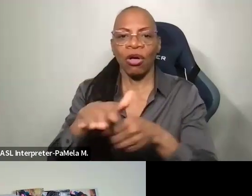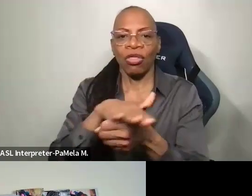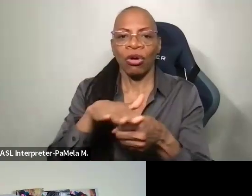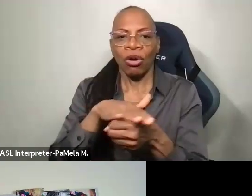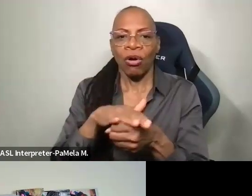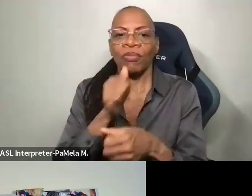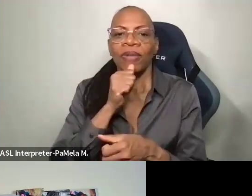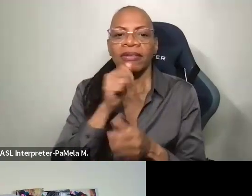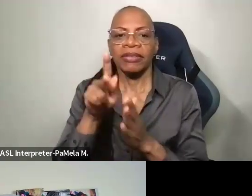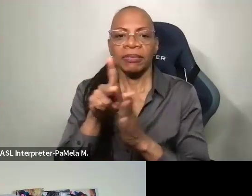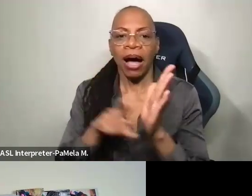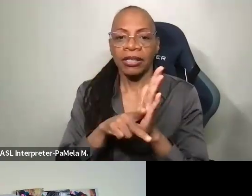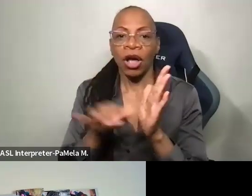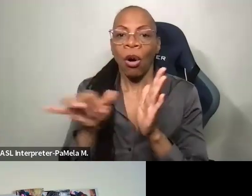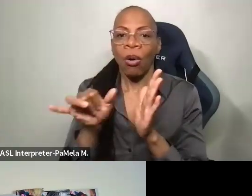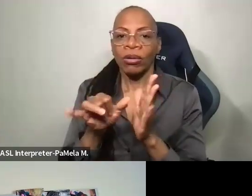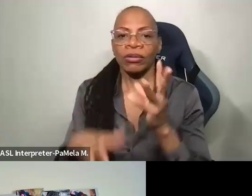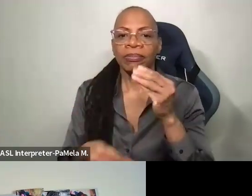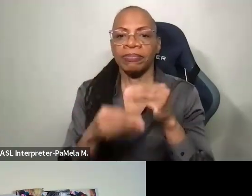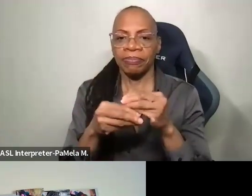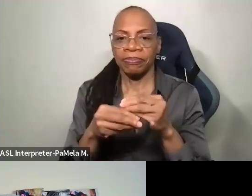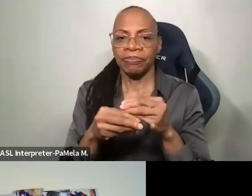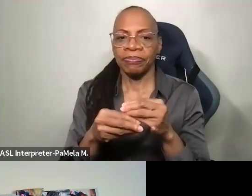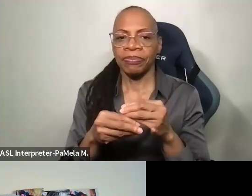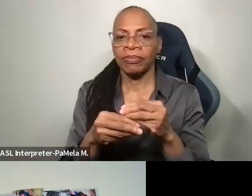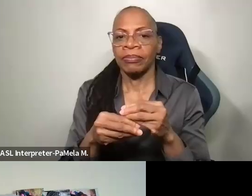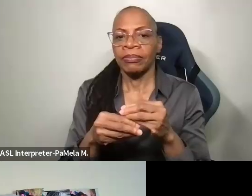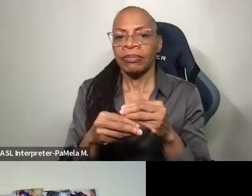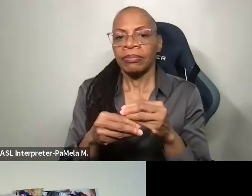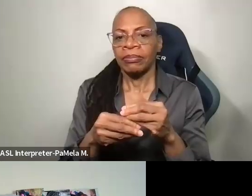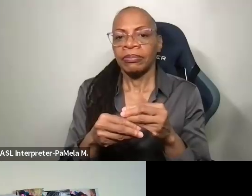for your PATH program is the only street outreach data